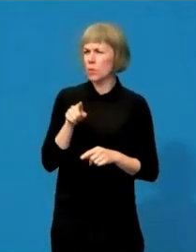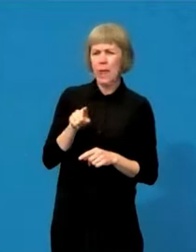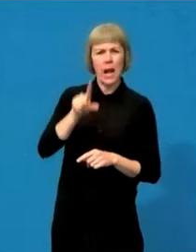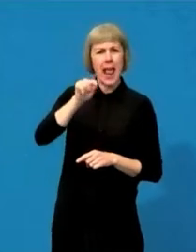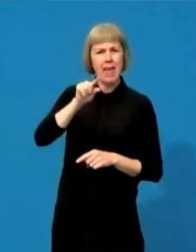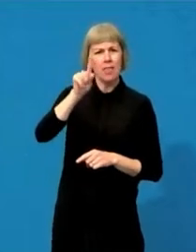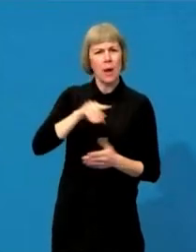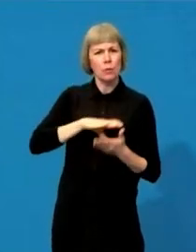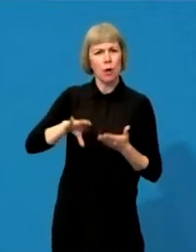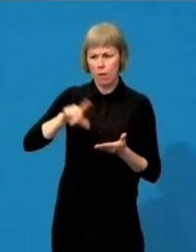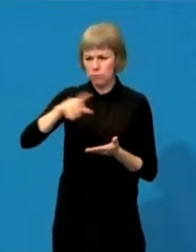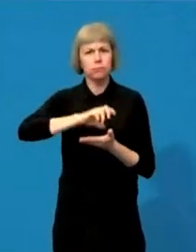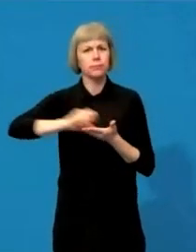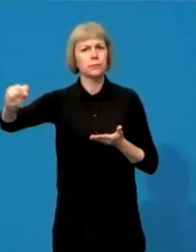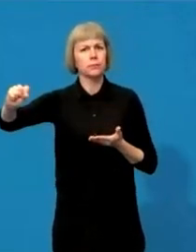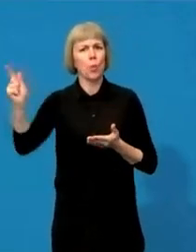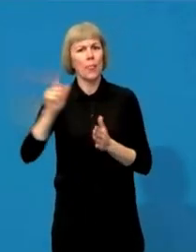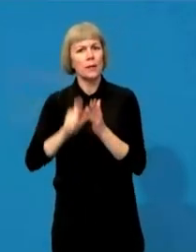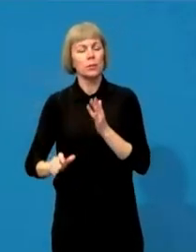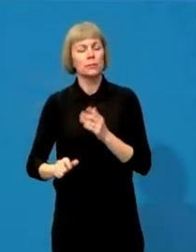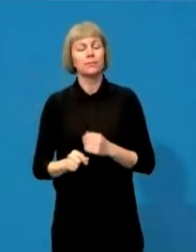They ring me up two or three times a year.